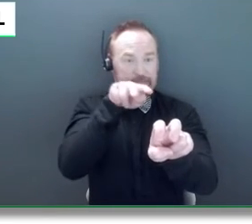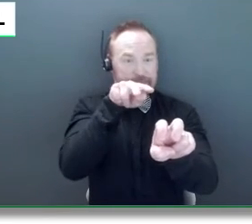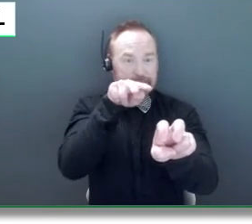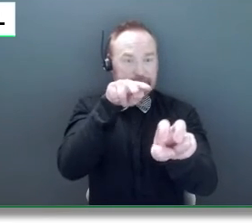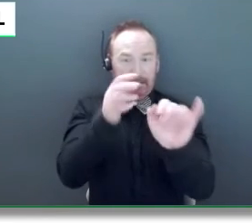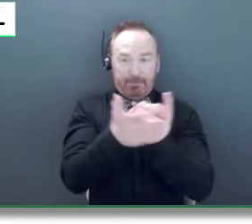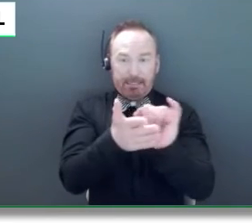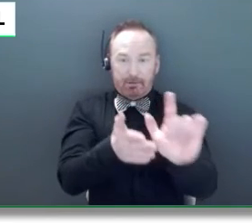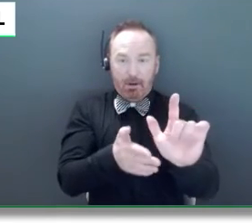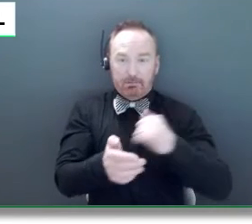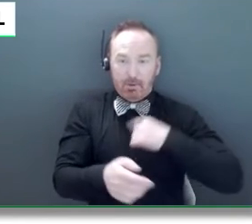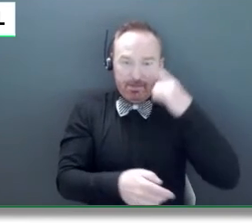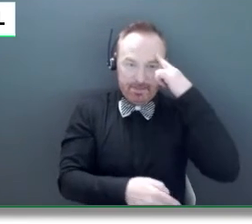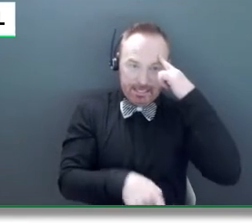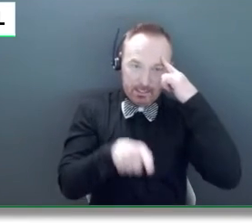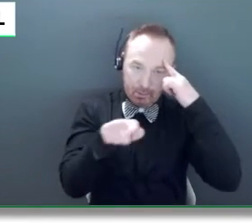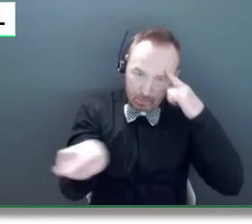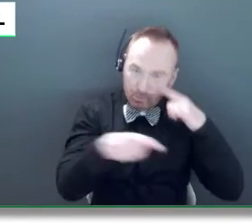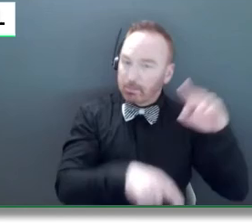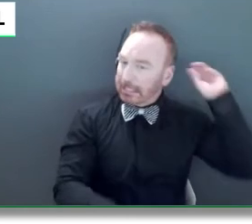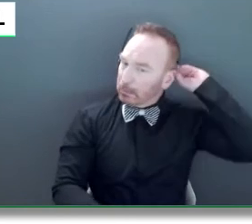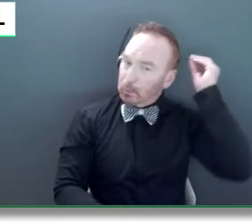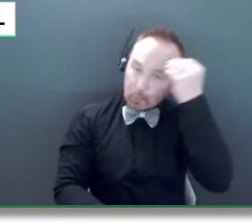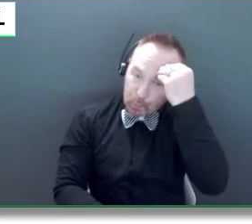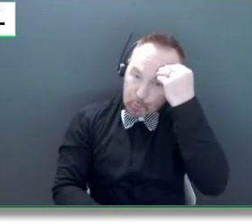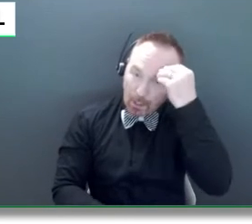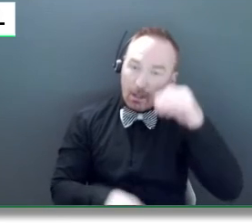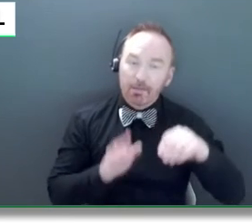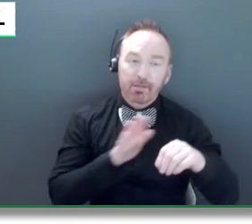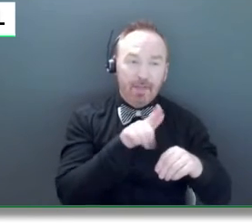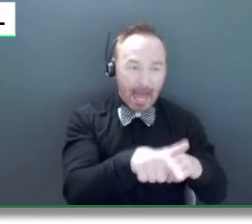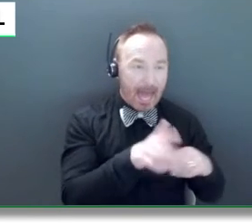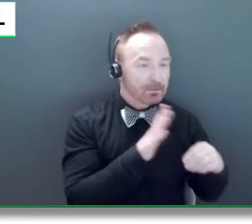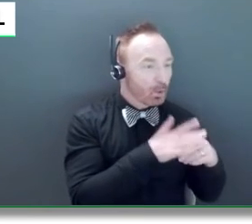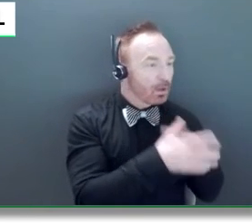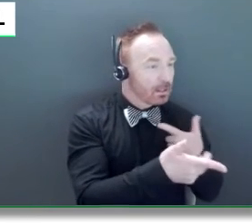stakeholder engagement and talking to the people and networking and seeing